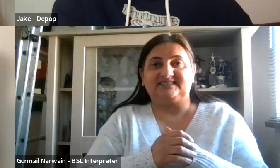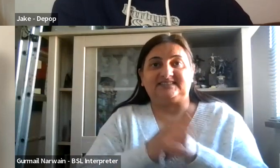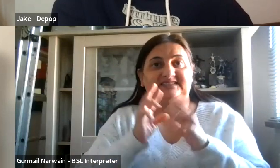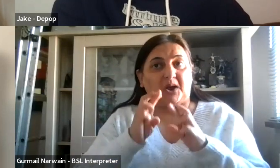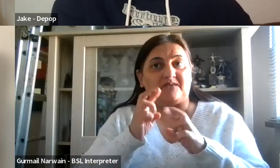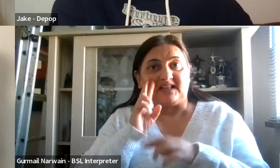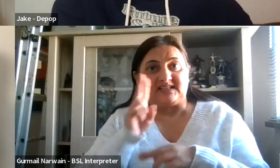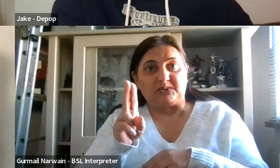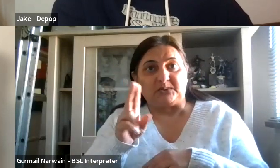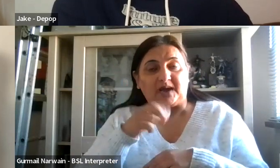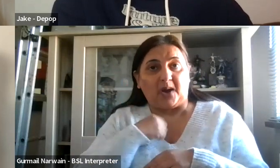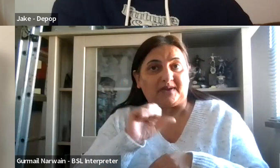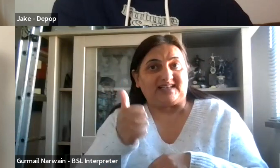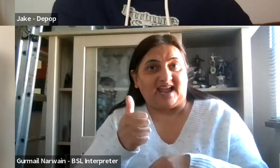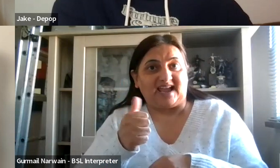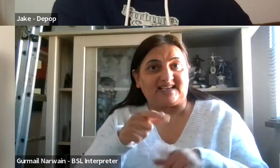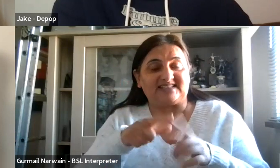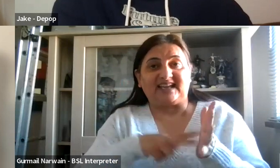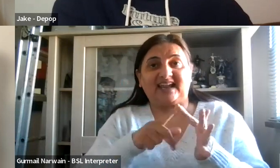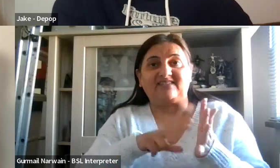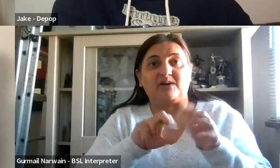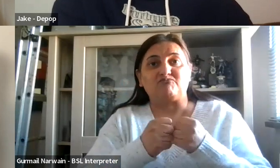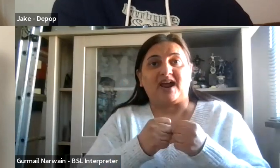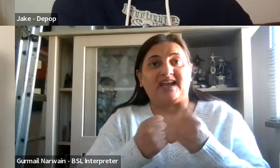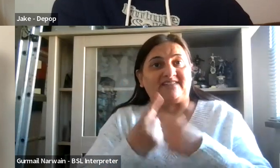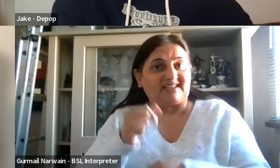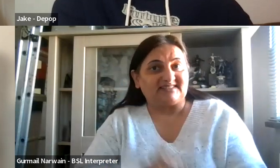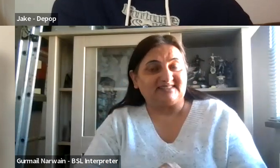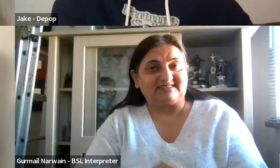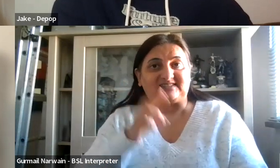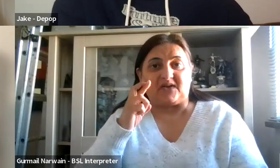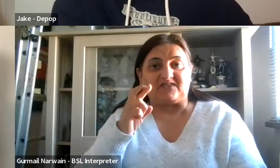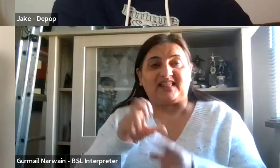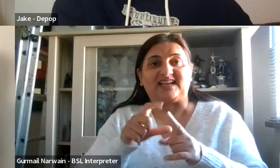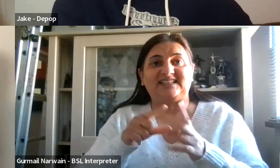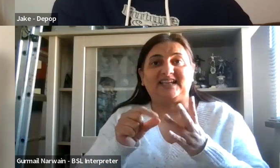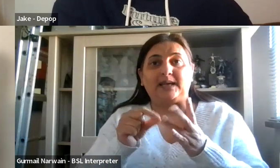see you at our next Stephen break event, and hopefully, deep up, will see some of you coming